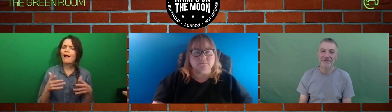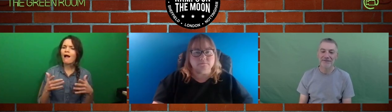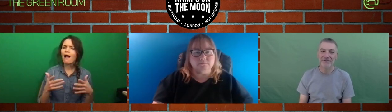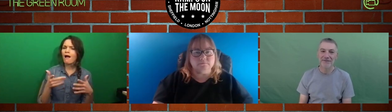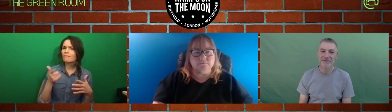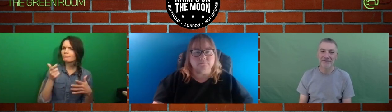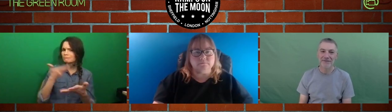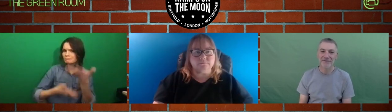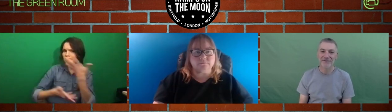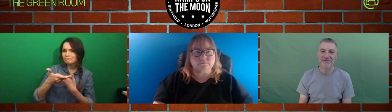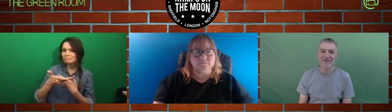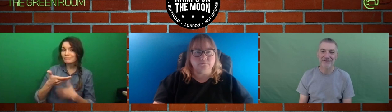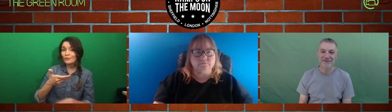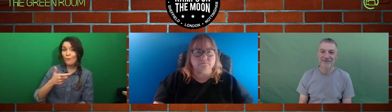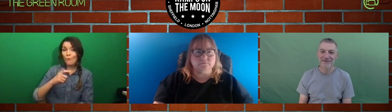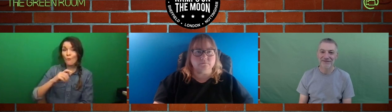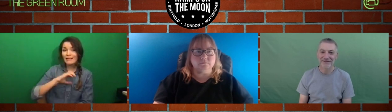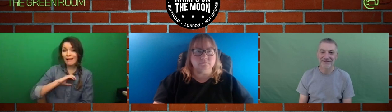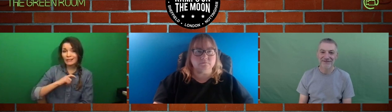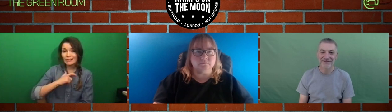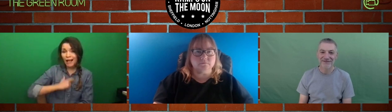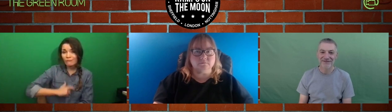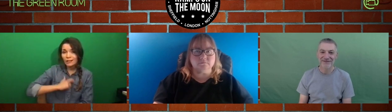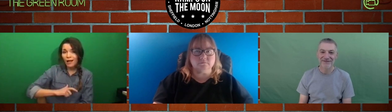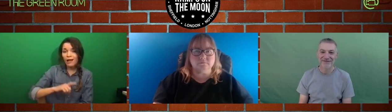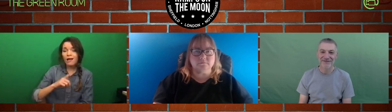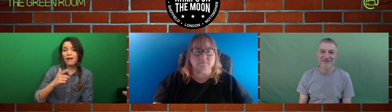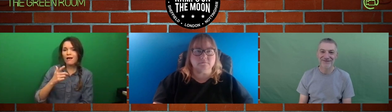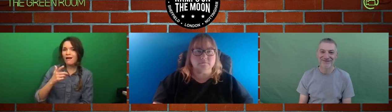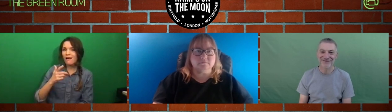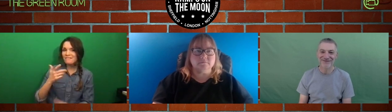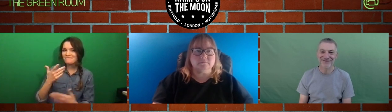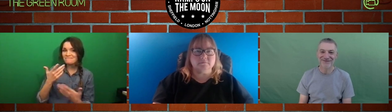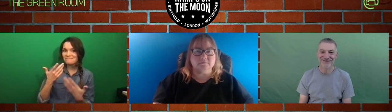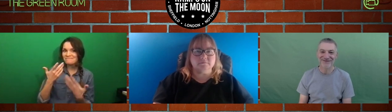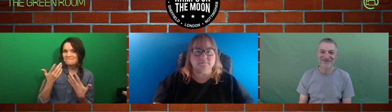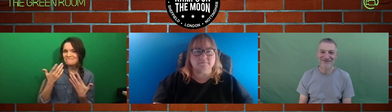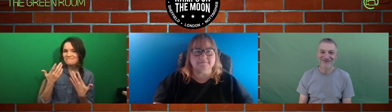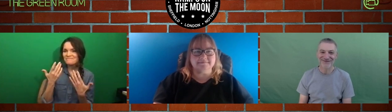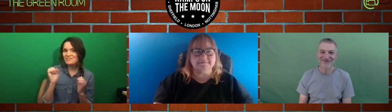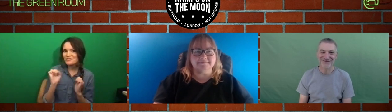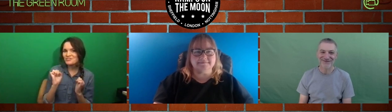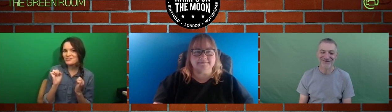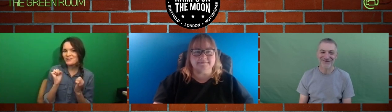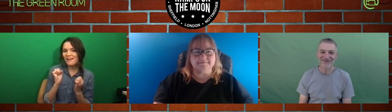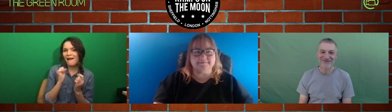characters because we've not mentioned the two very contrasting and wonderful